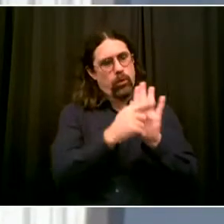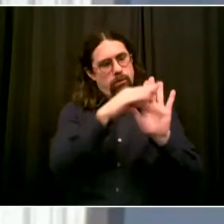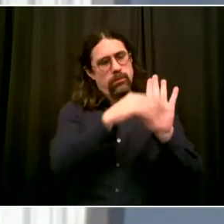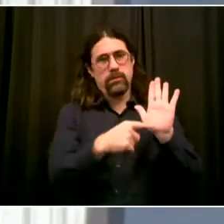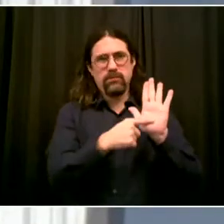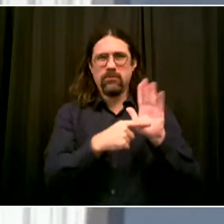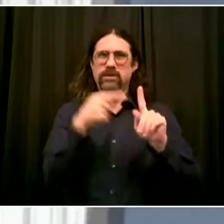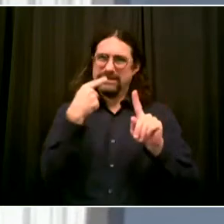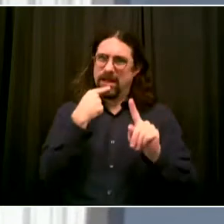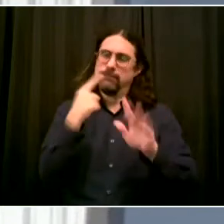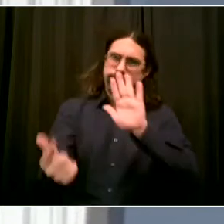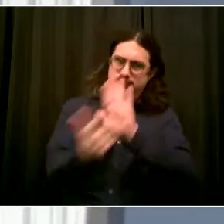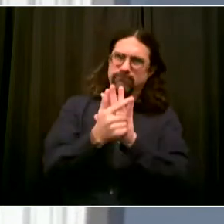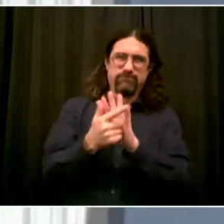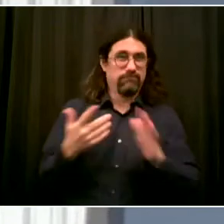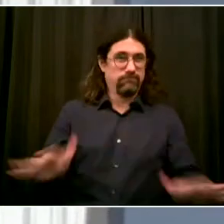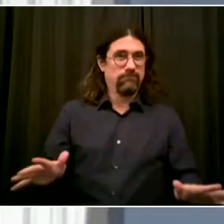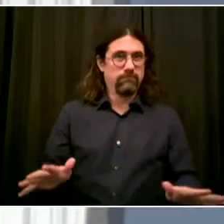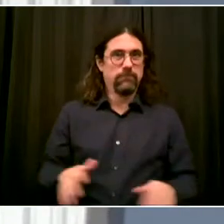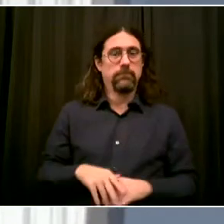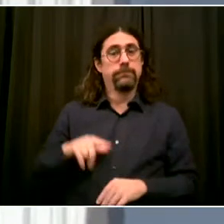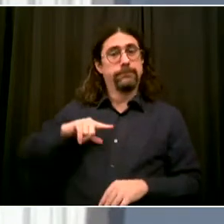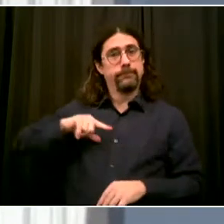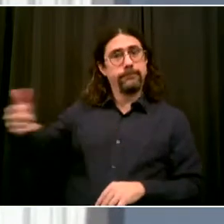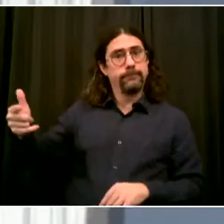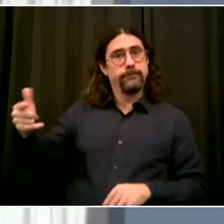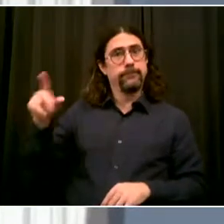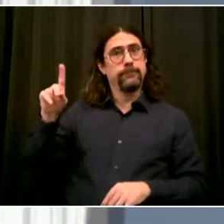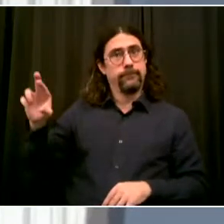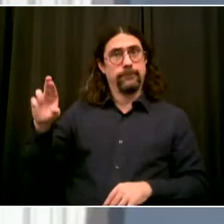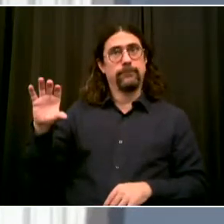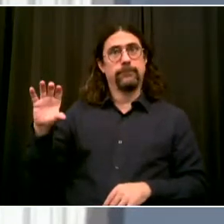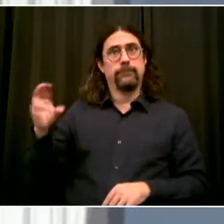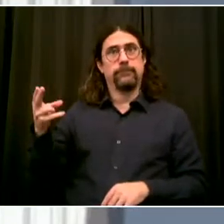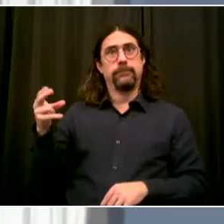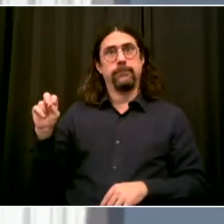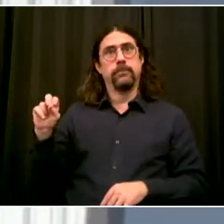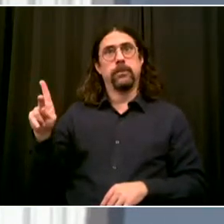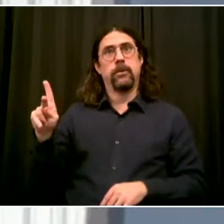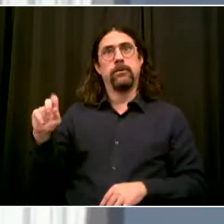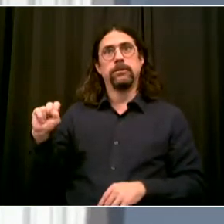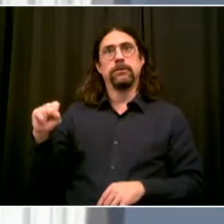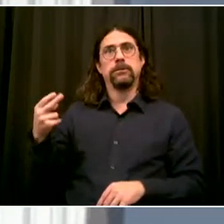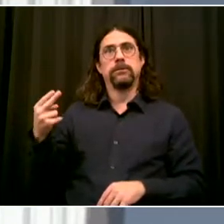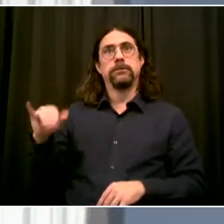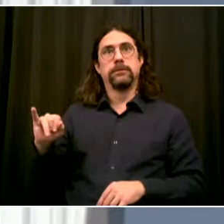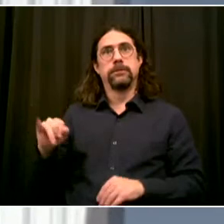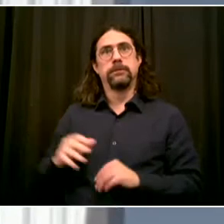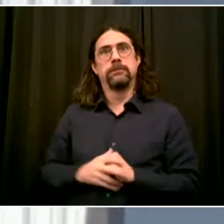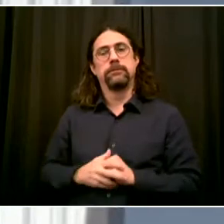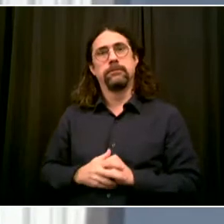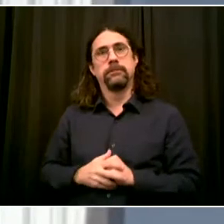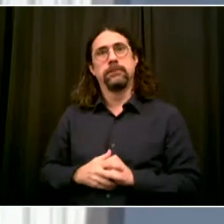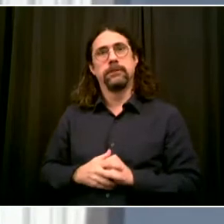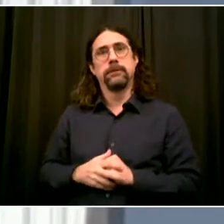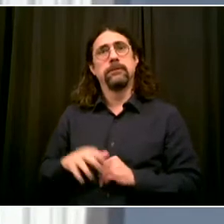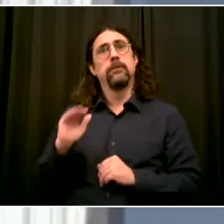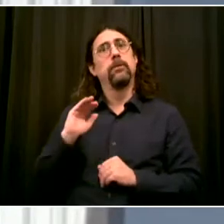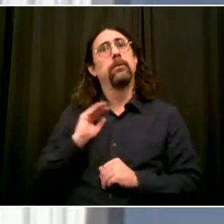WELL. I WILL ADD OUR GOAL IS ALWAYS FOCUSED ON PREVENTION.